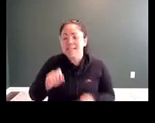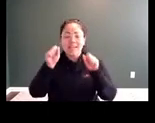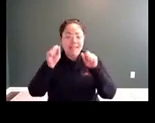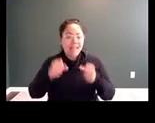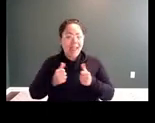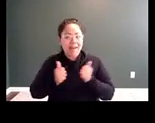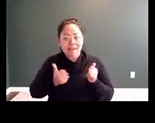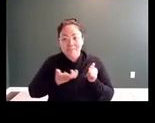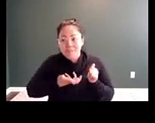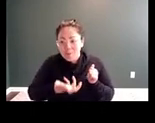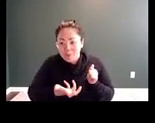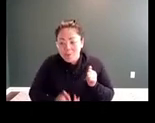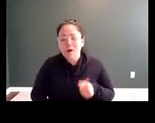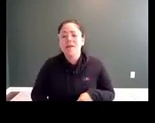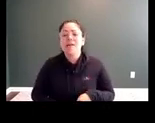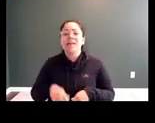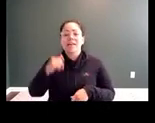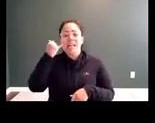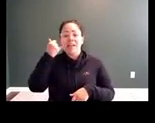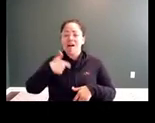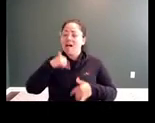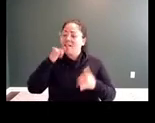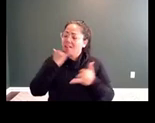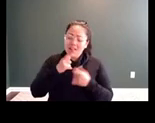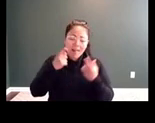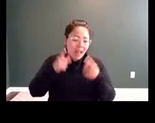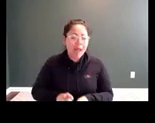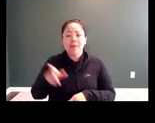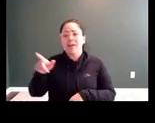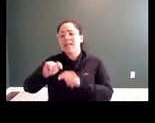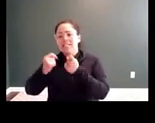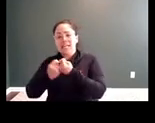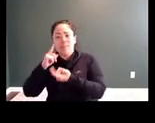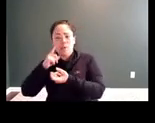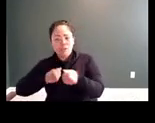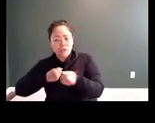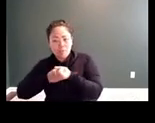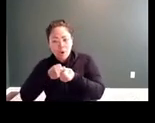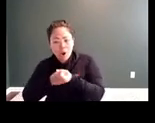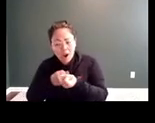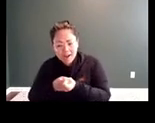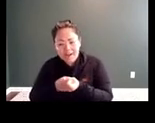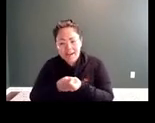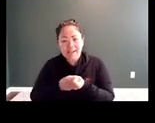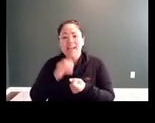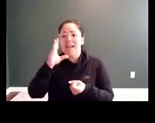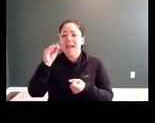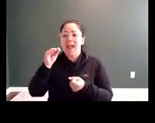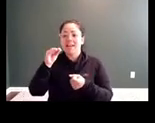that when they fall and error that their team is going to lift them up, and saying that their team will celebrate their wins with them.